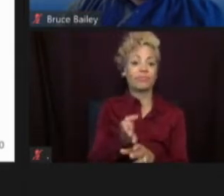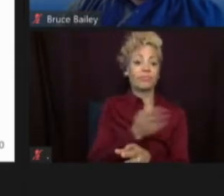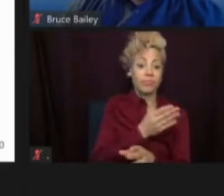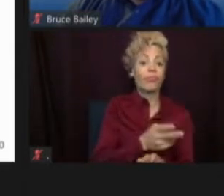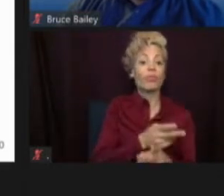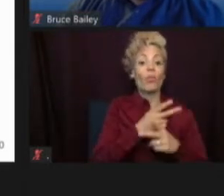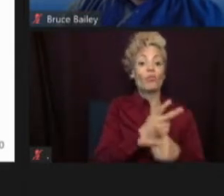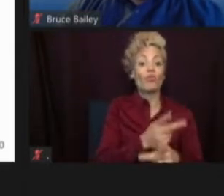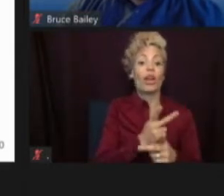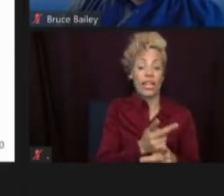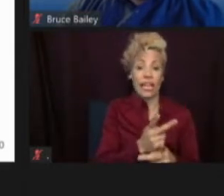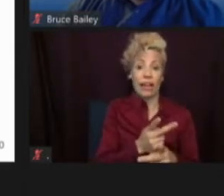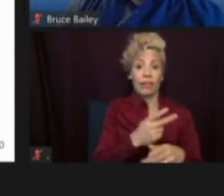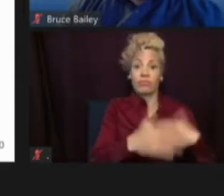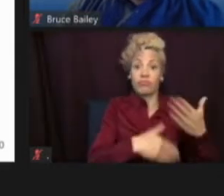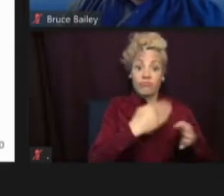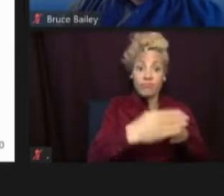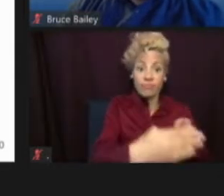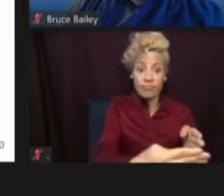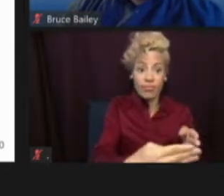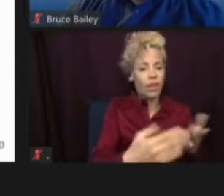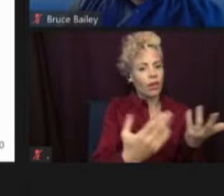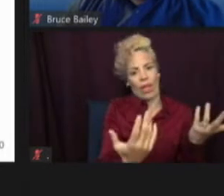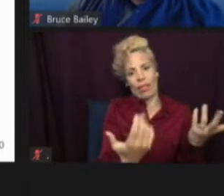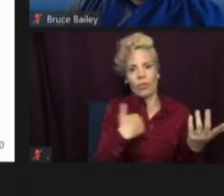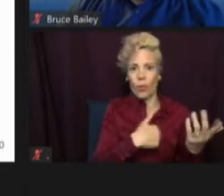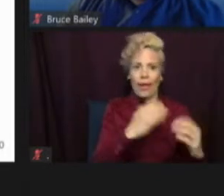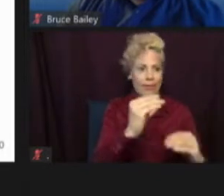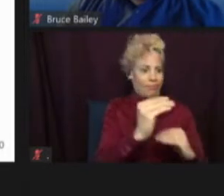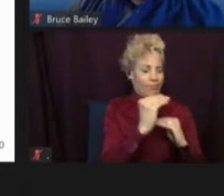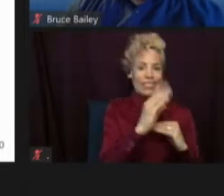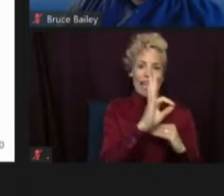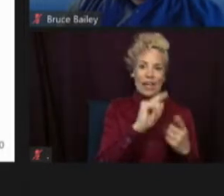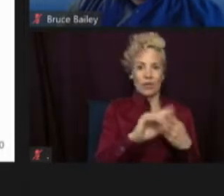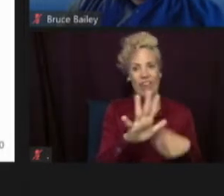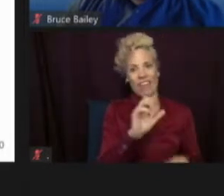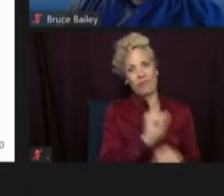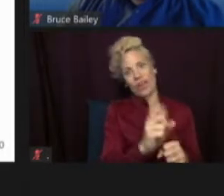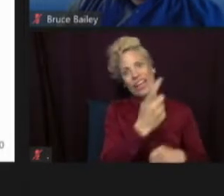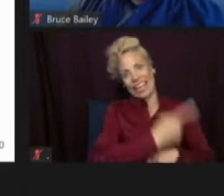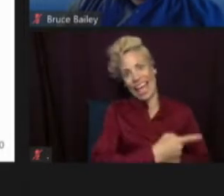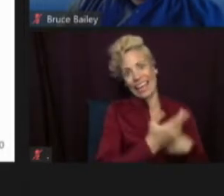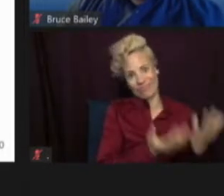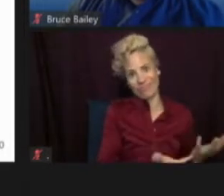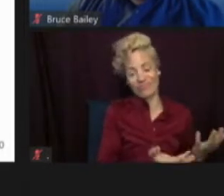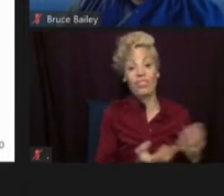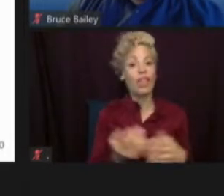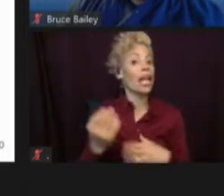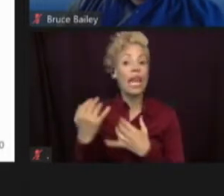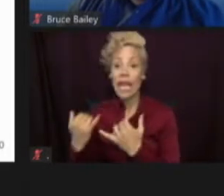in terms of limiting it to a nine to five hour day. Whereas now, with remote conferencing,